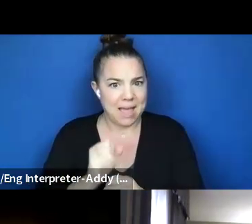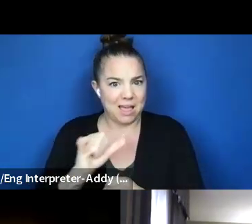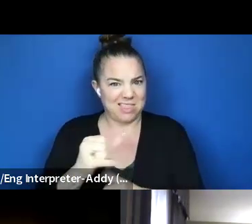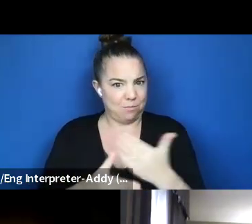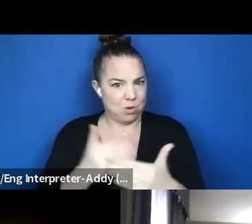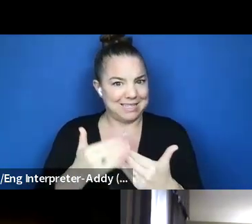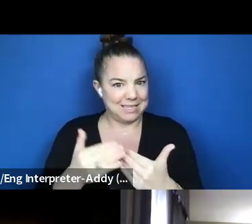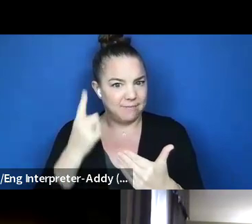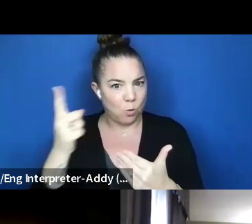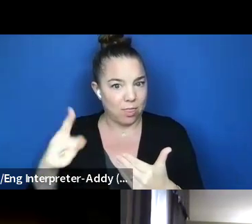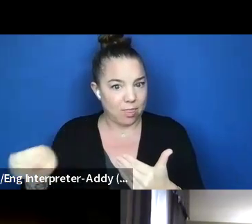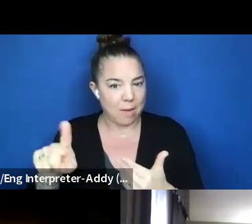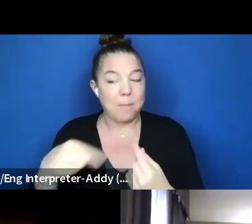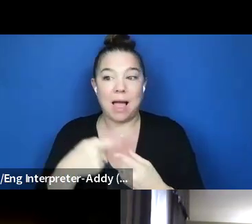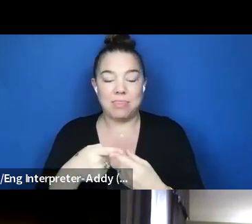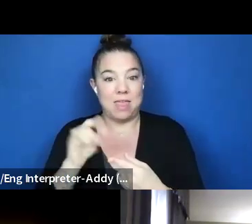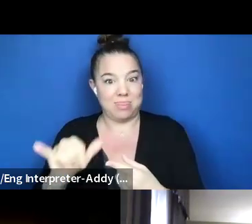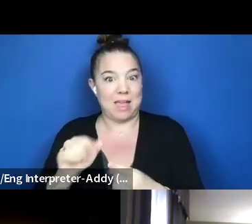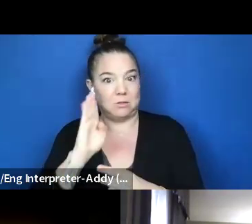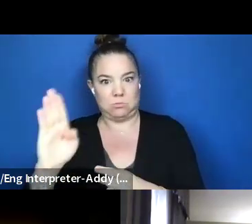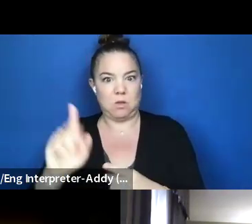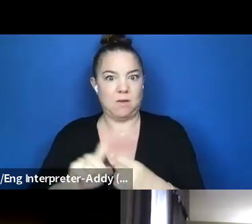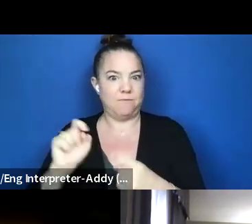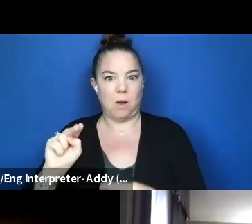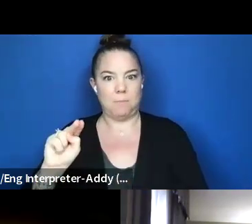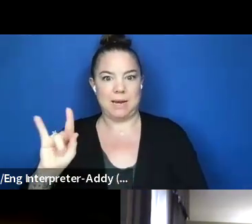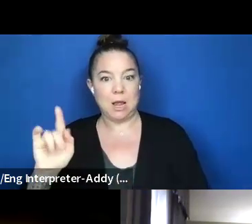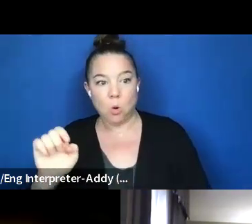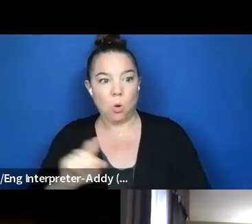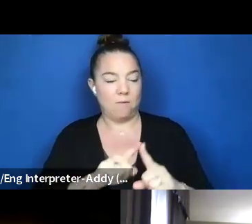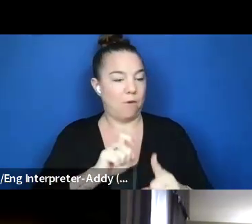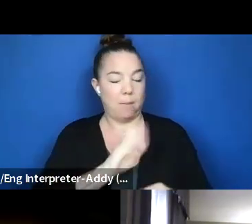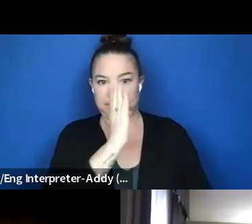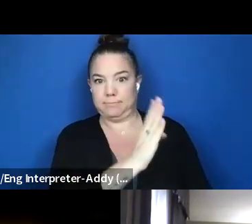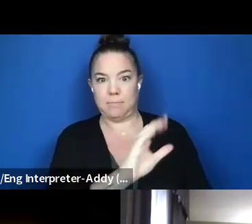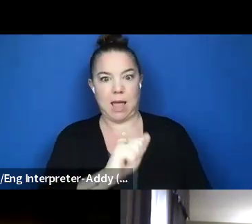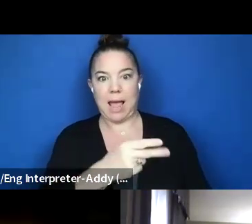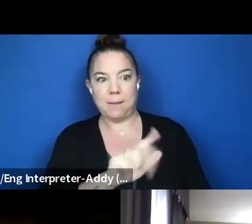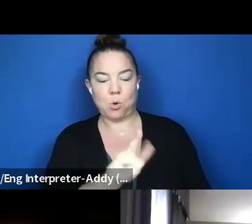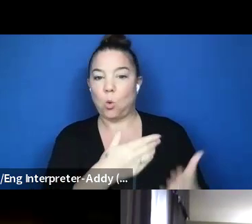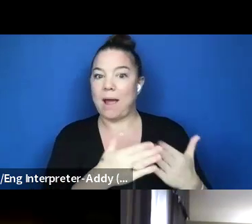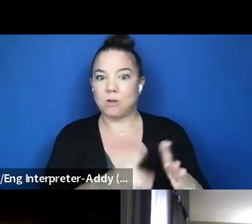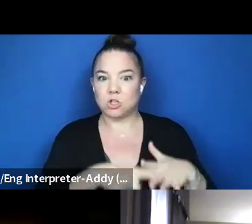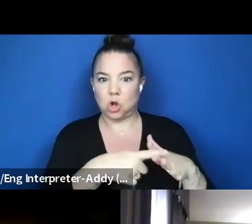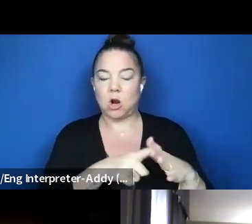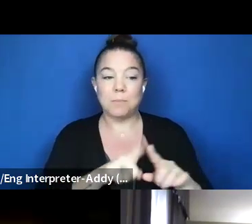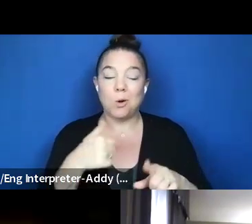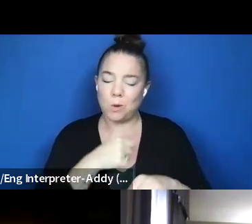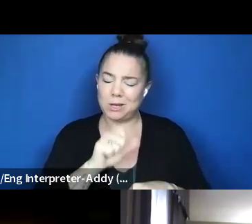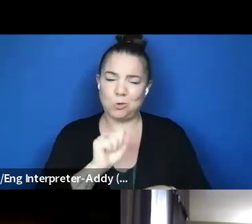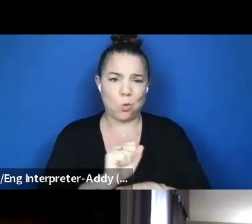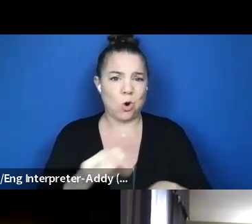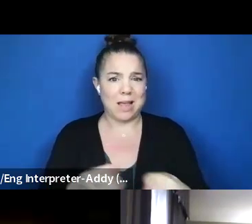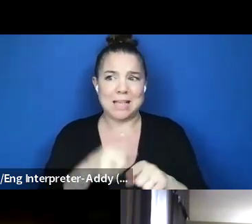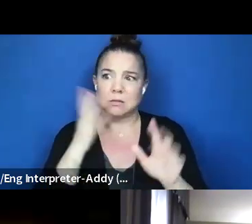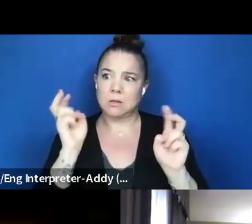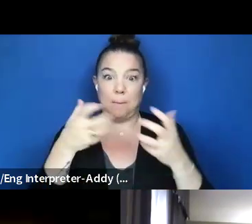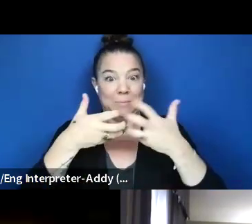Don Posh: because then it comes from nickel April, whatever wherever it starts. But we have to work as a well oiled machine, or we're gonna fail.